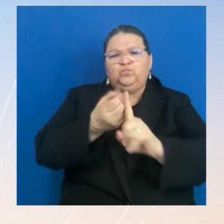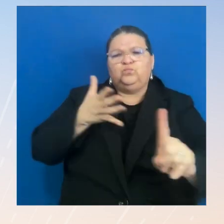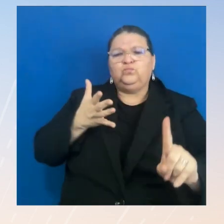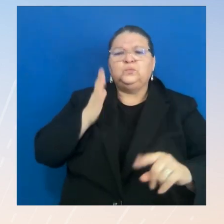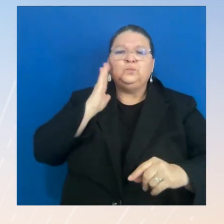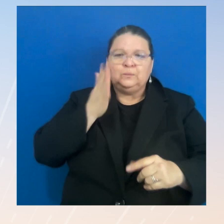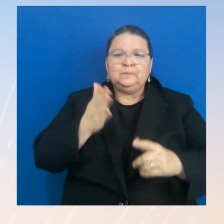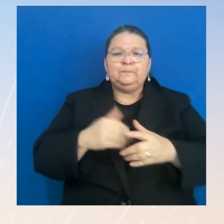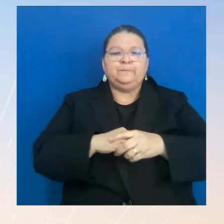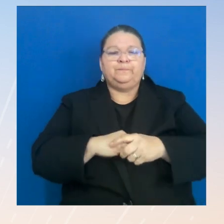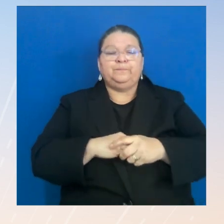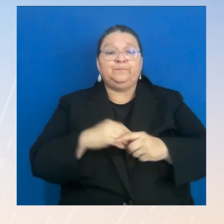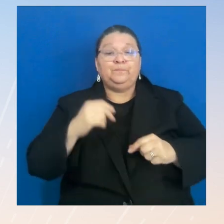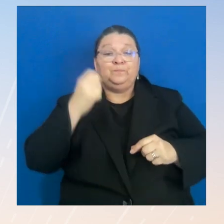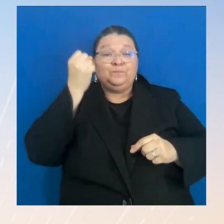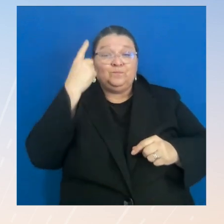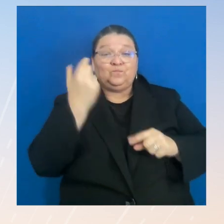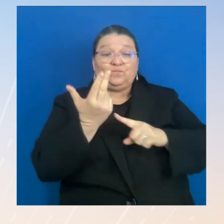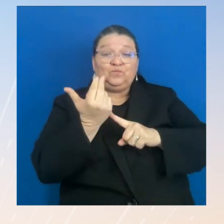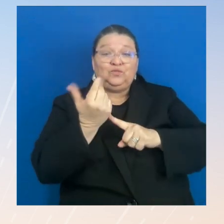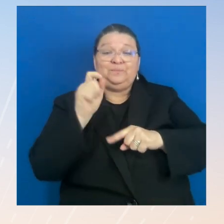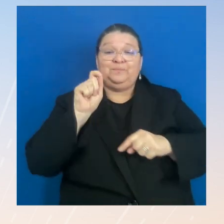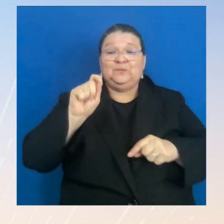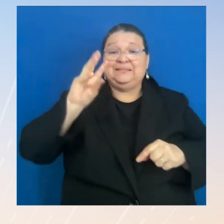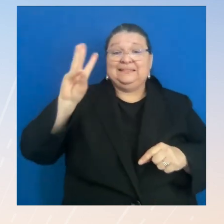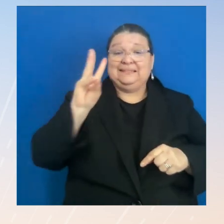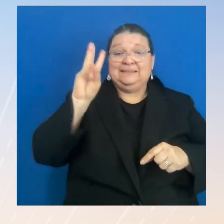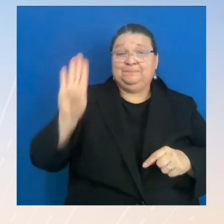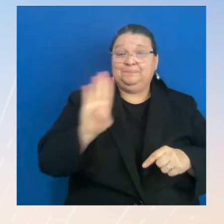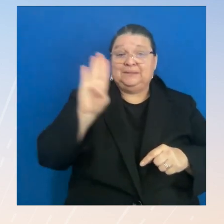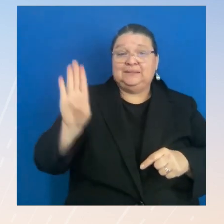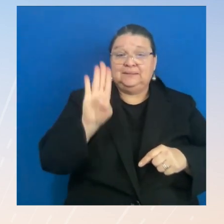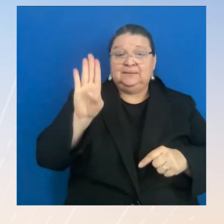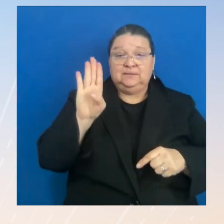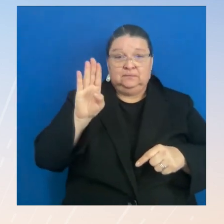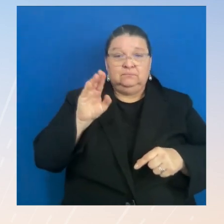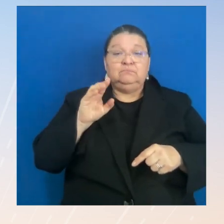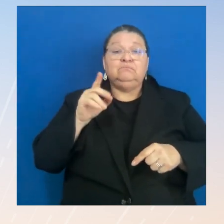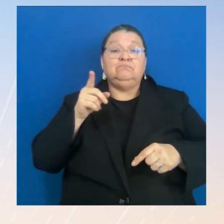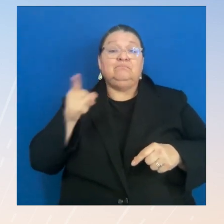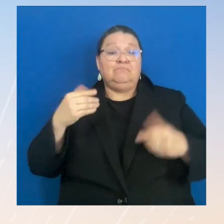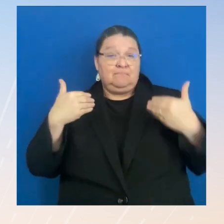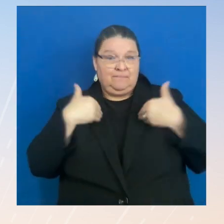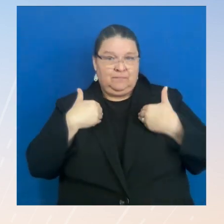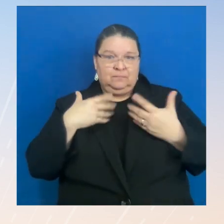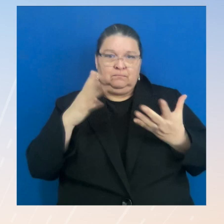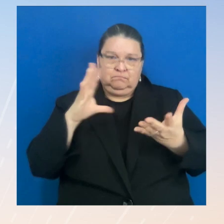humanitarian, security, and economic assistance -- in the omnibus bill that the President is going to sign this afternoon.